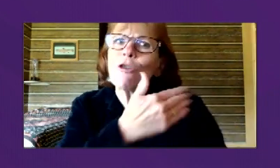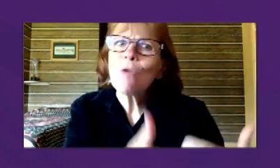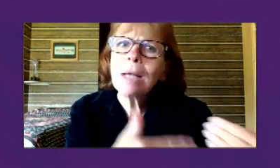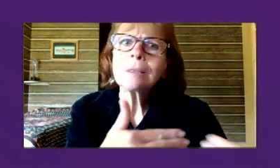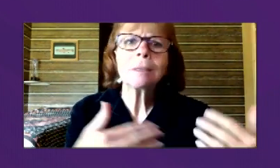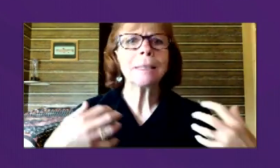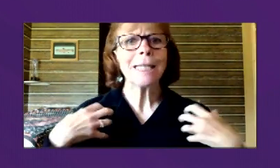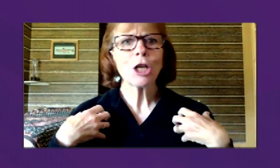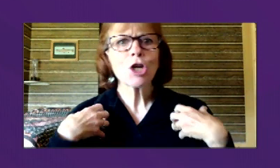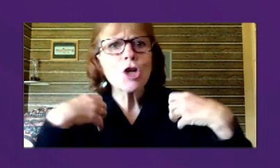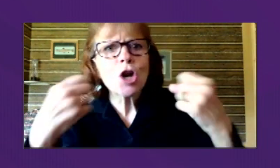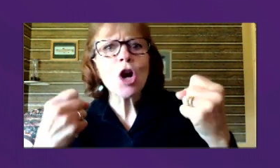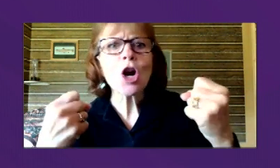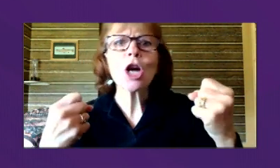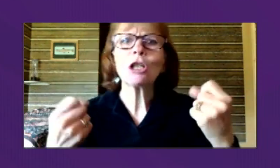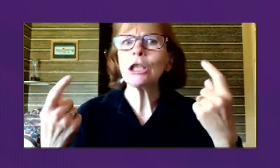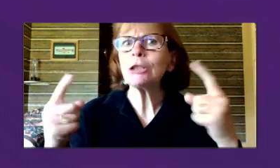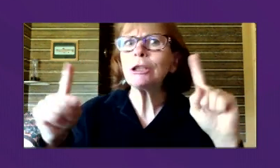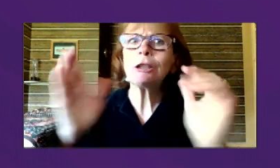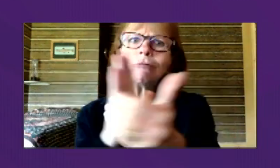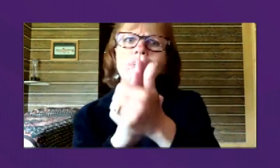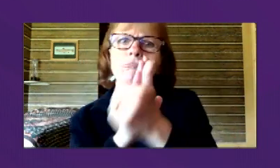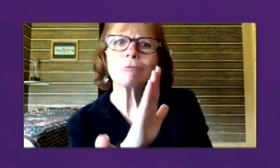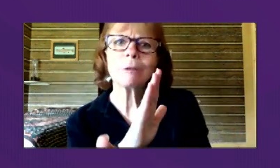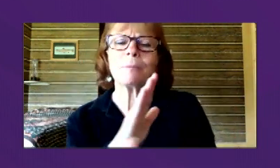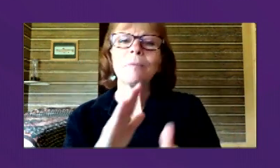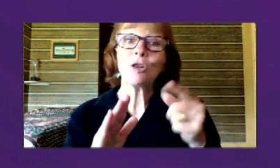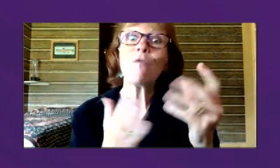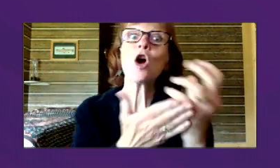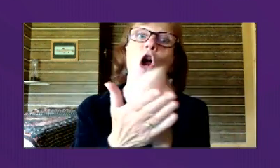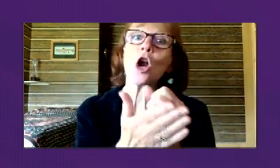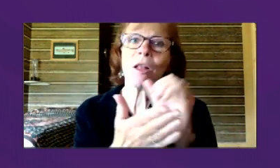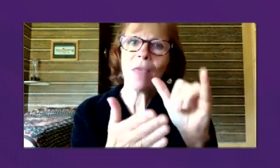To understand the importance of this, we often use a video clip of a Lakota elder,